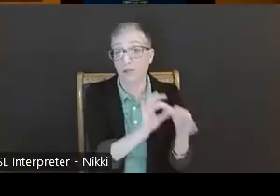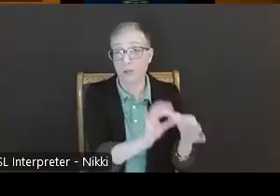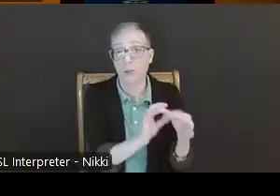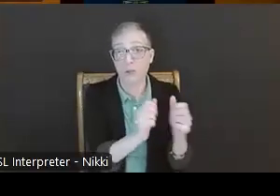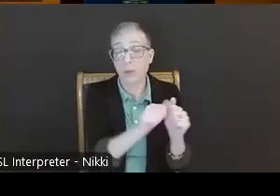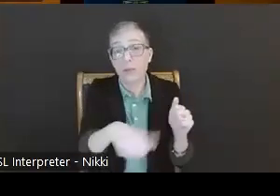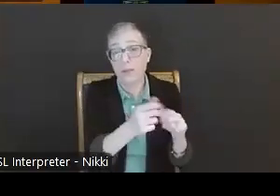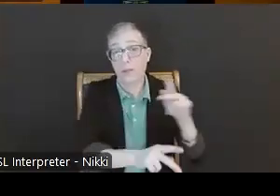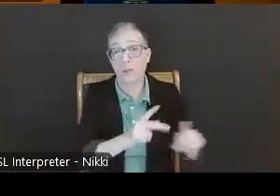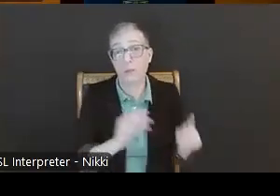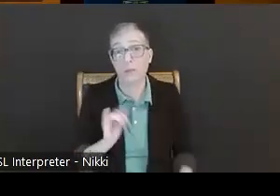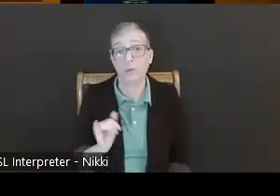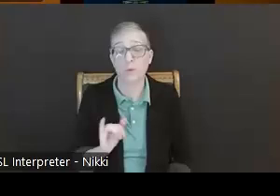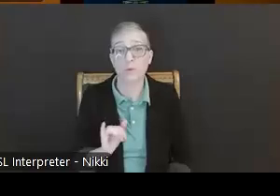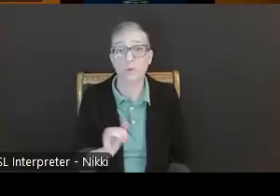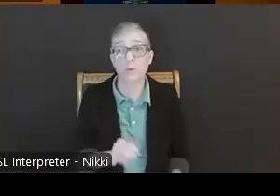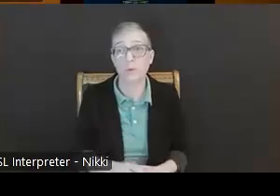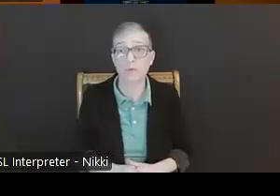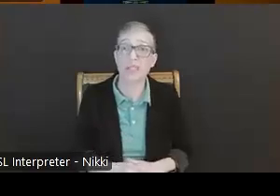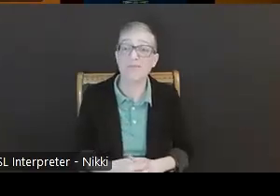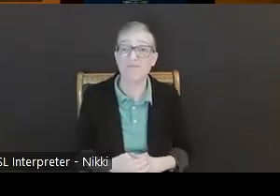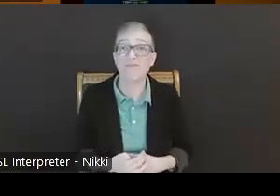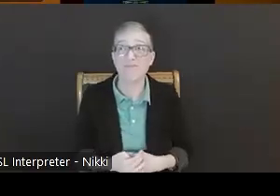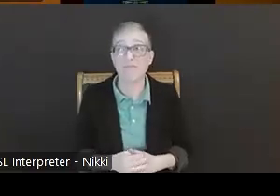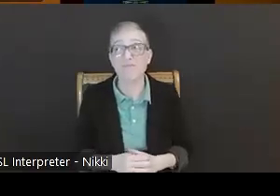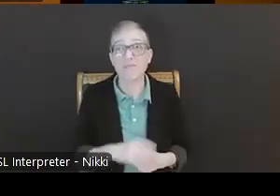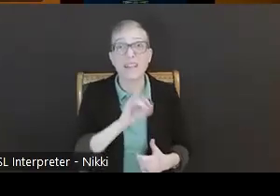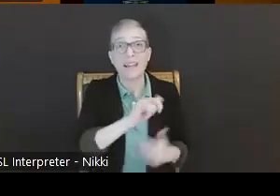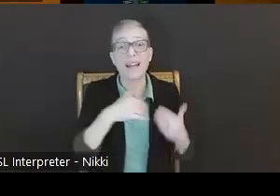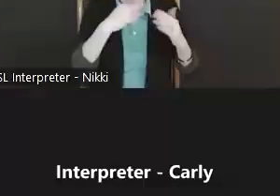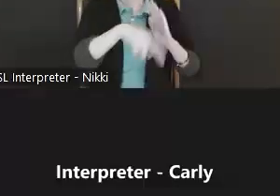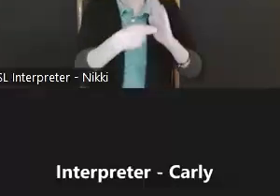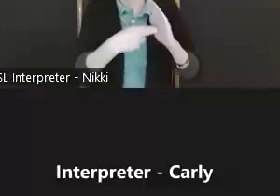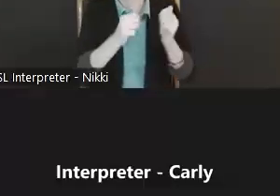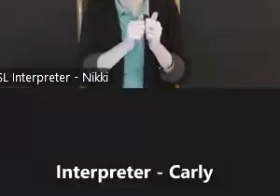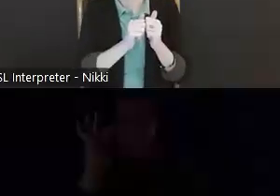also is is is a factor in terms of processing this caregiver role uh when we're working with